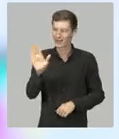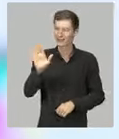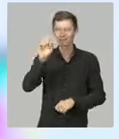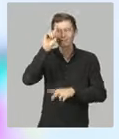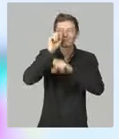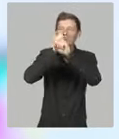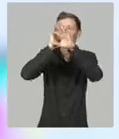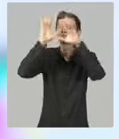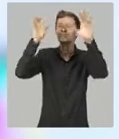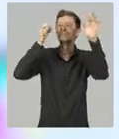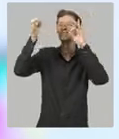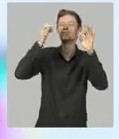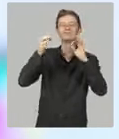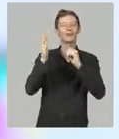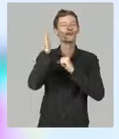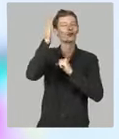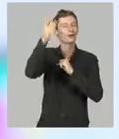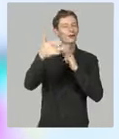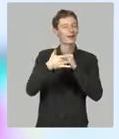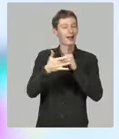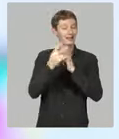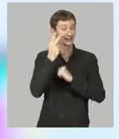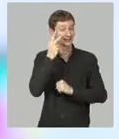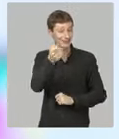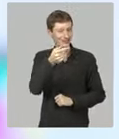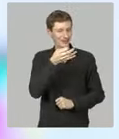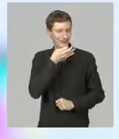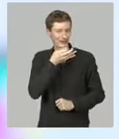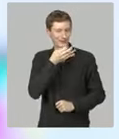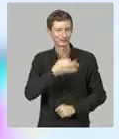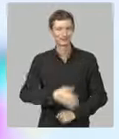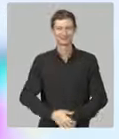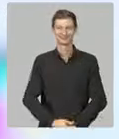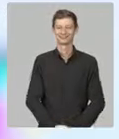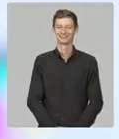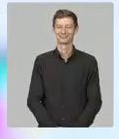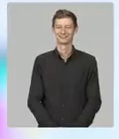REALITY LABS FACEBOOK PAGE AS OUR TIME WITH CARMACK WILL START SHORTLY. YOU DON'T WANT TO MISS